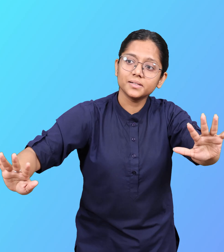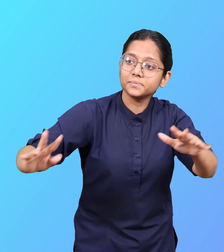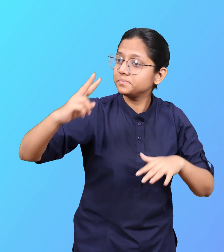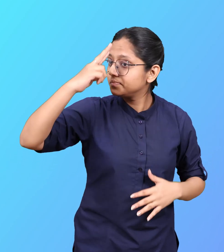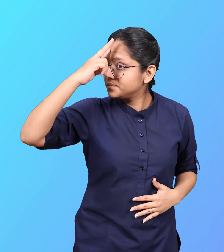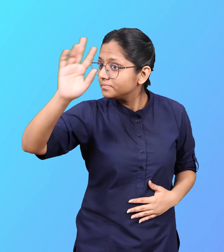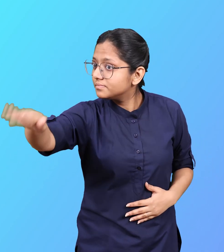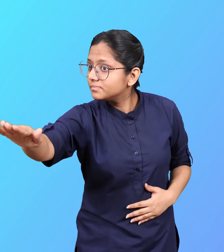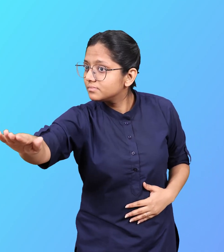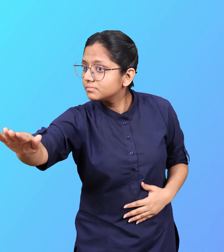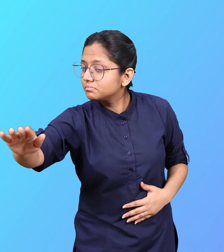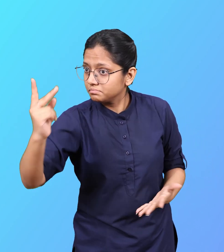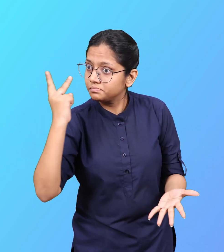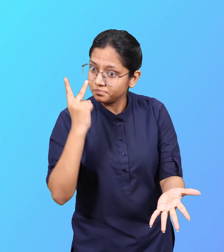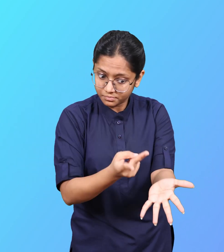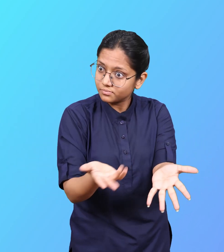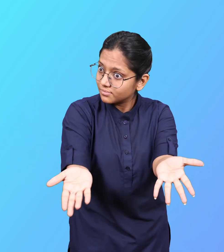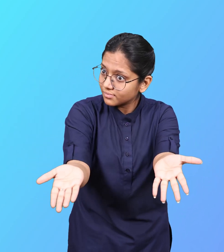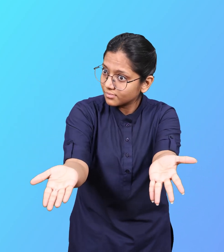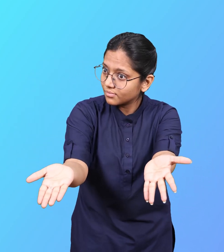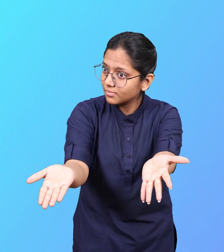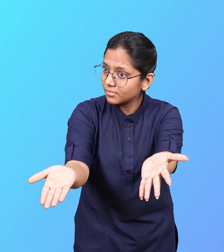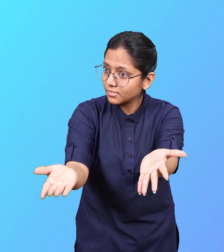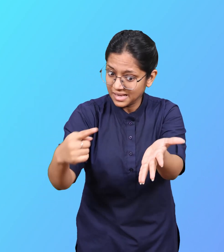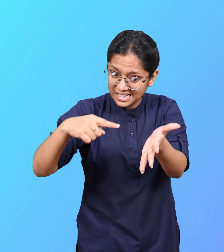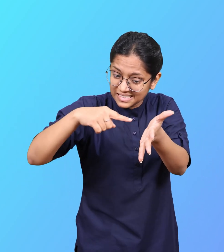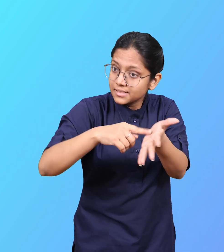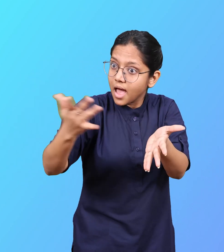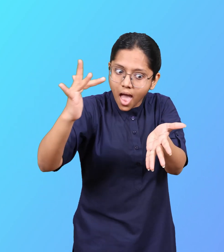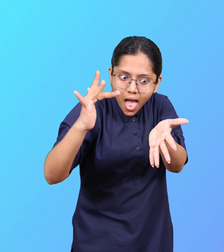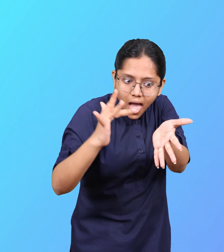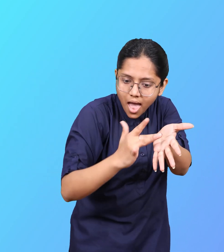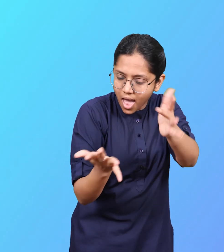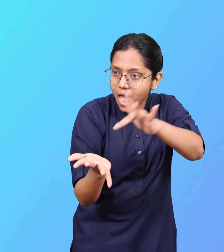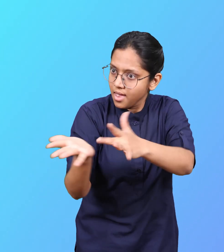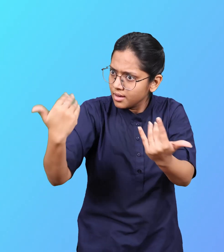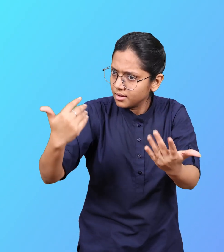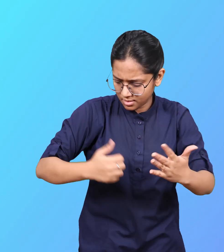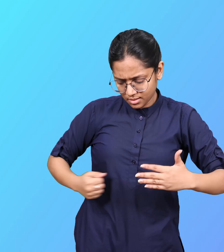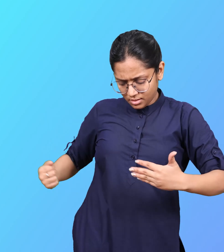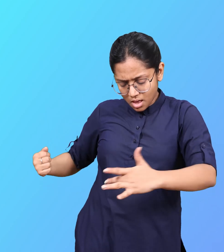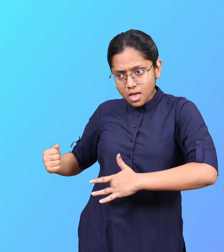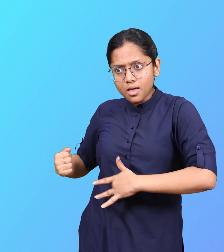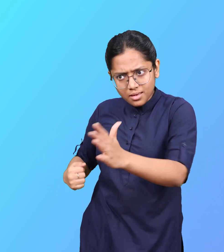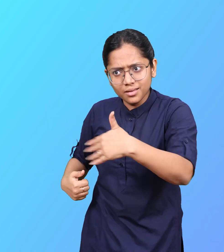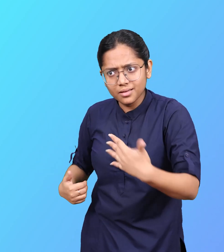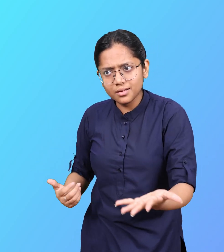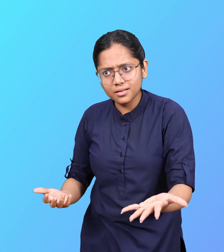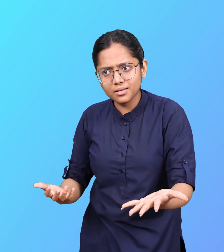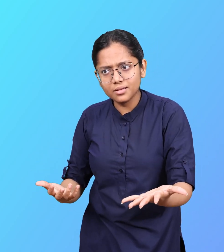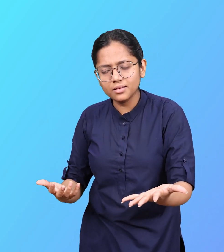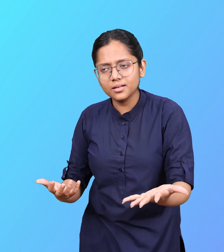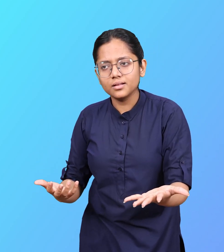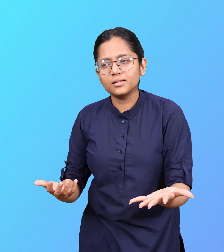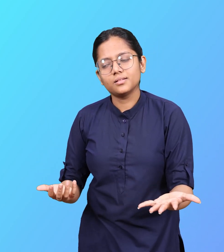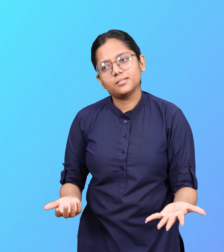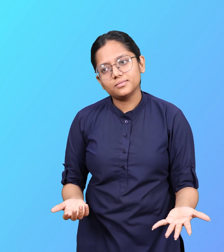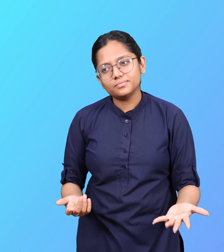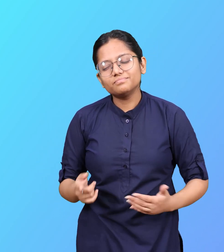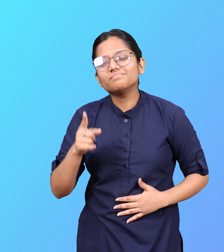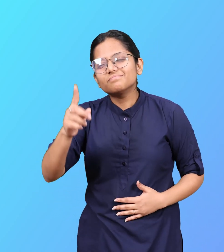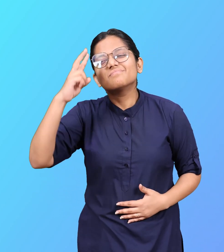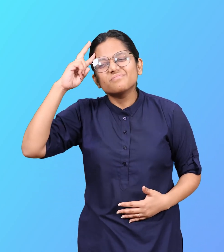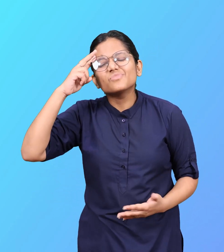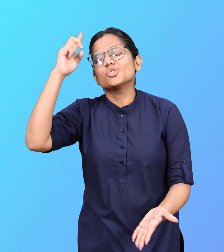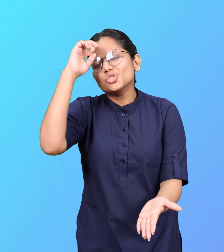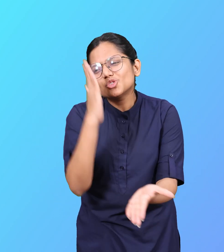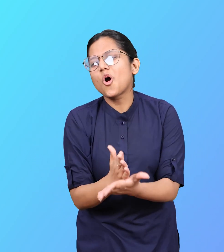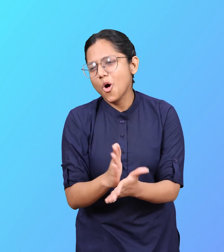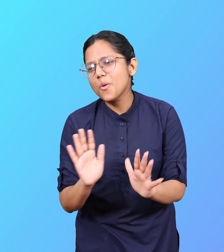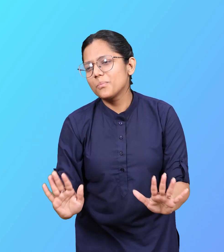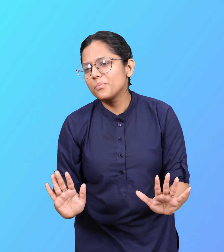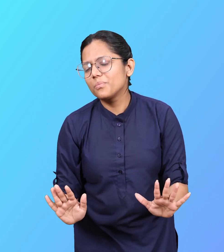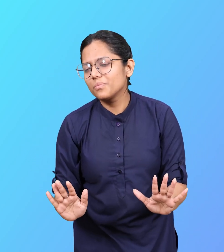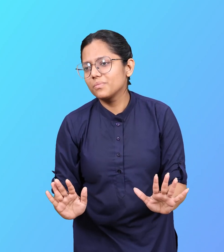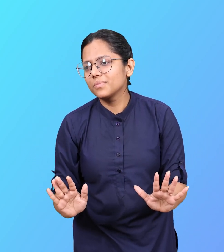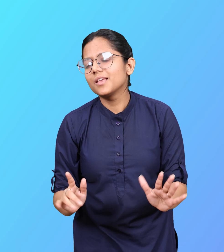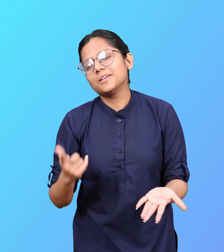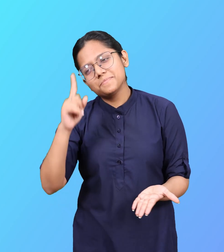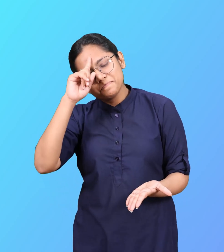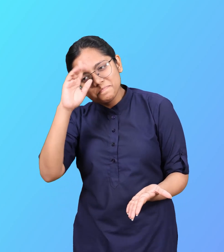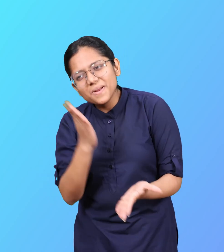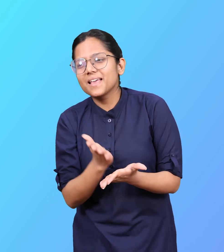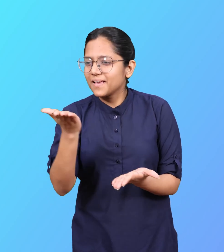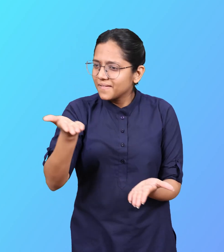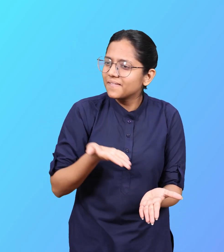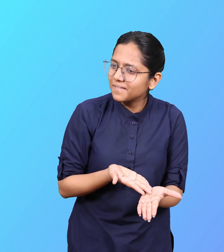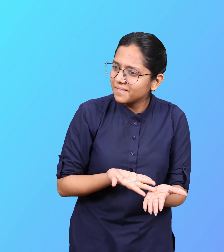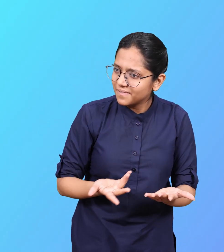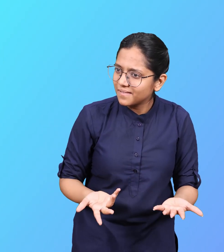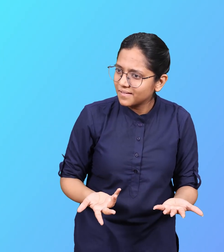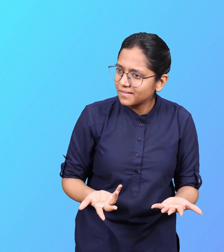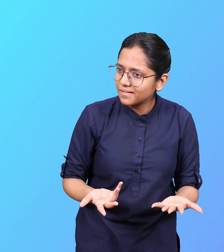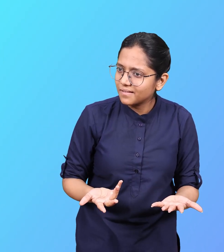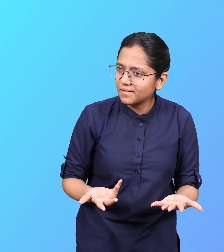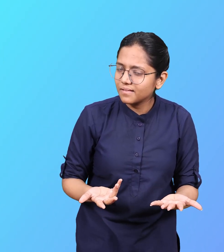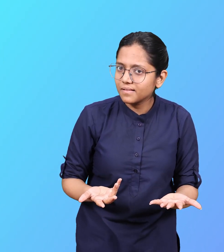Then he said to Thomas, “Put your finger here. Look at my hands. Put your hand here in my side. Stop doubting and believe.”